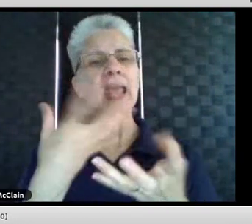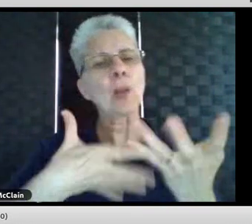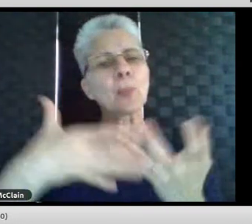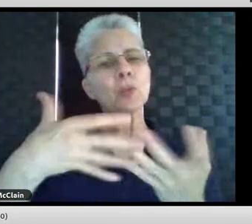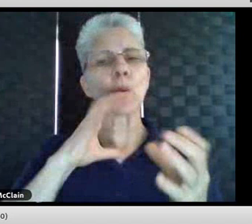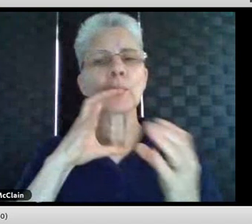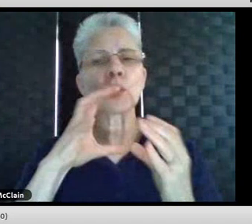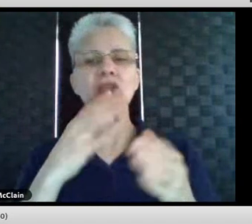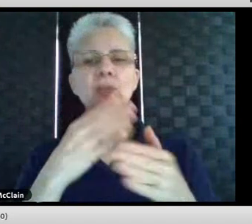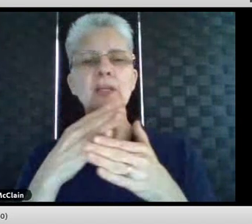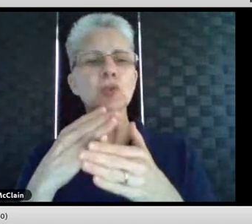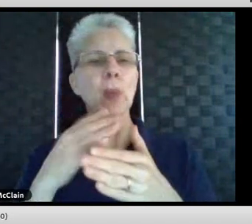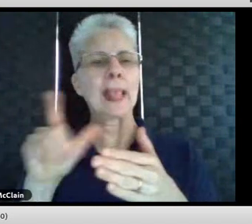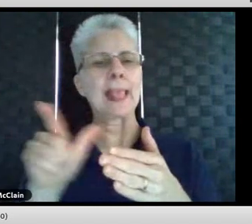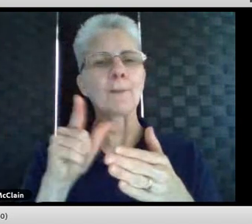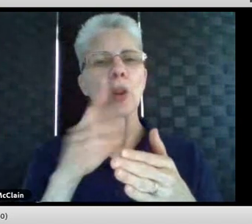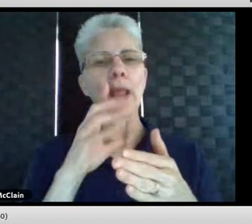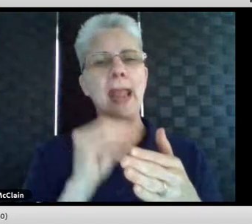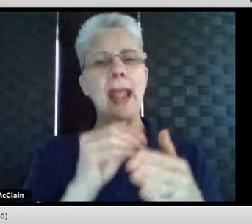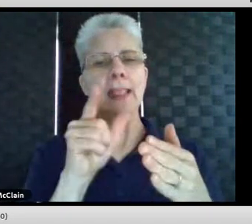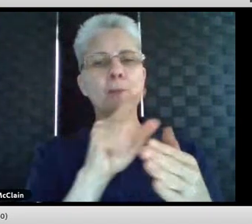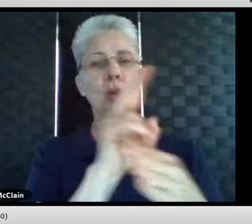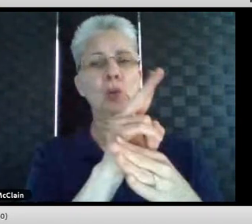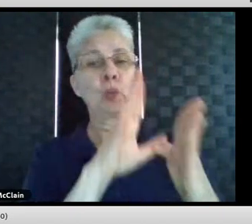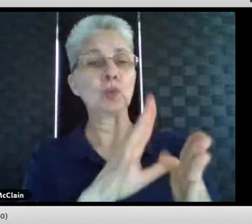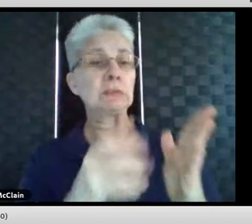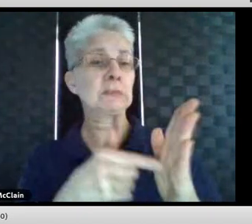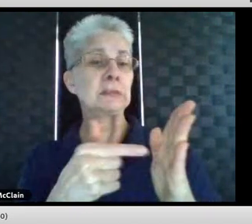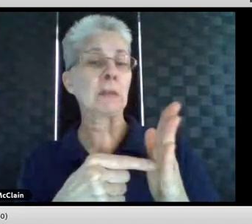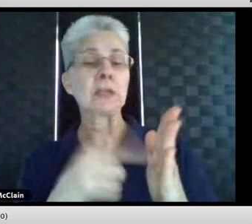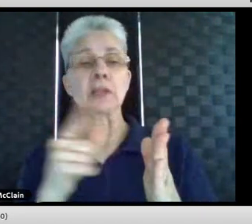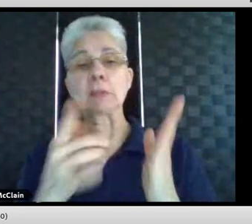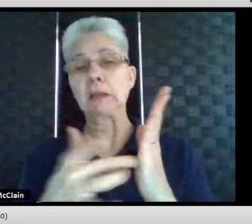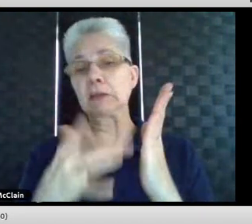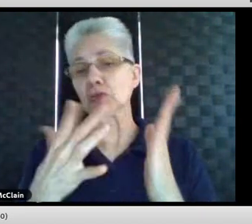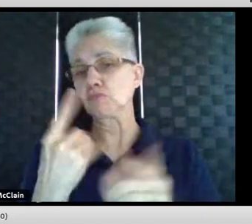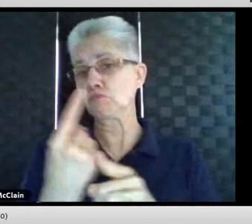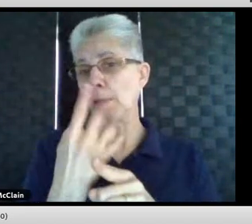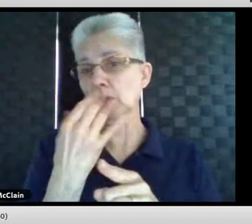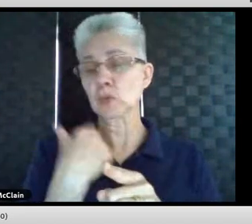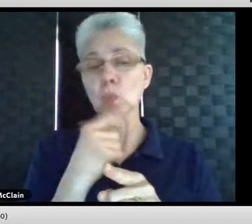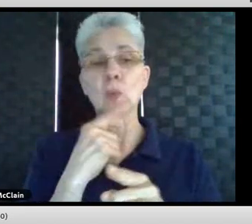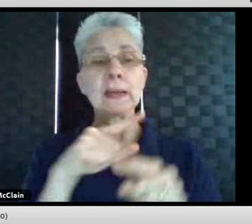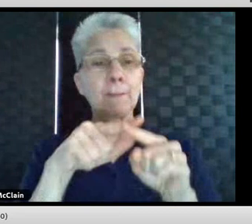between a librarian and a library user, or sometimes it's a library technician, right, because we do count on our library technicians